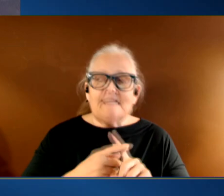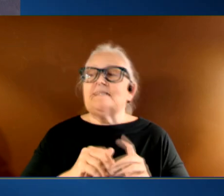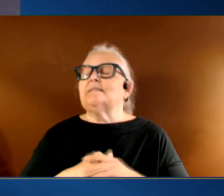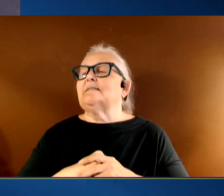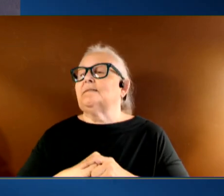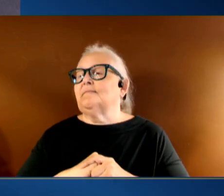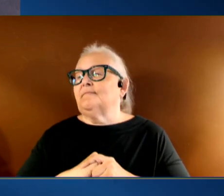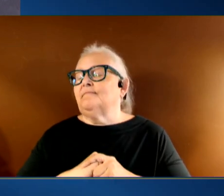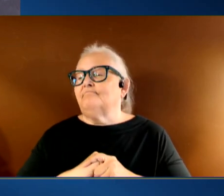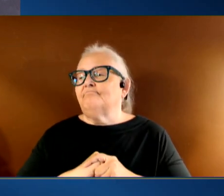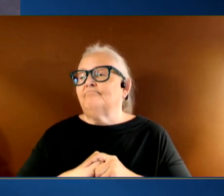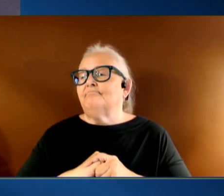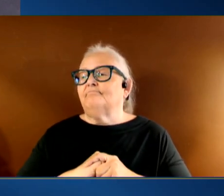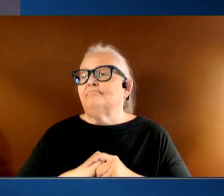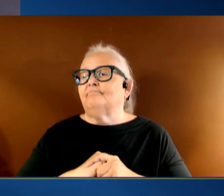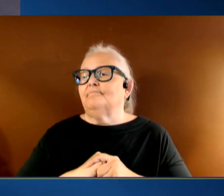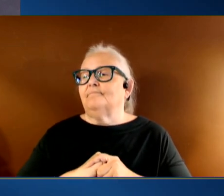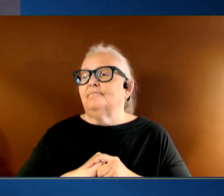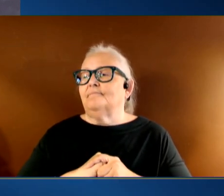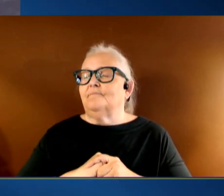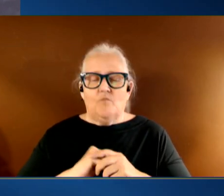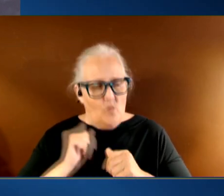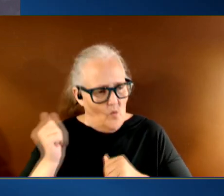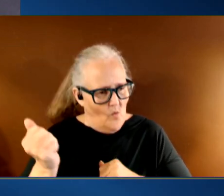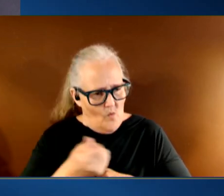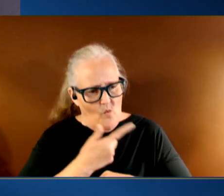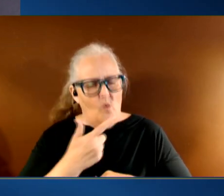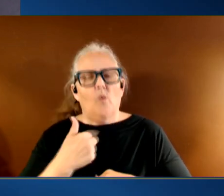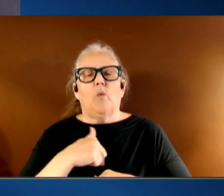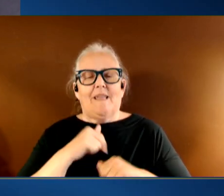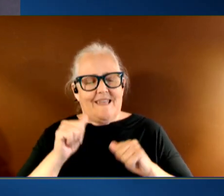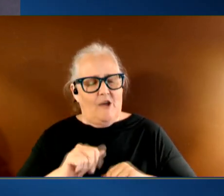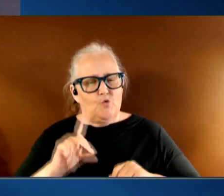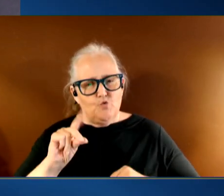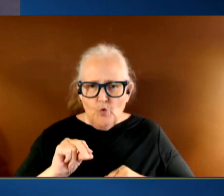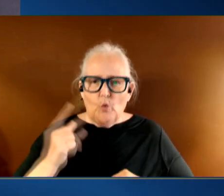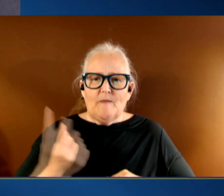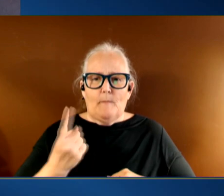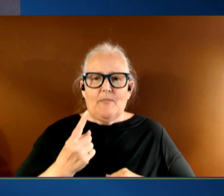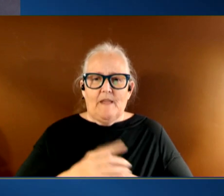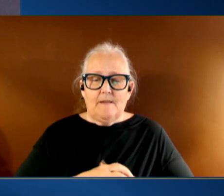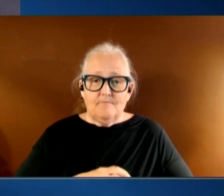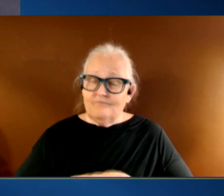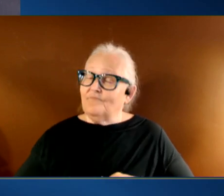We need to do something about it. And in California, we have,